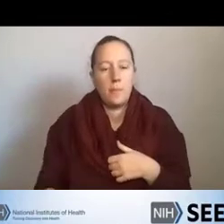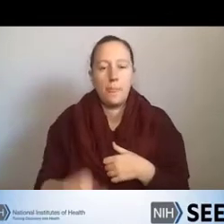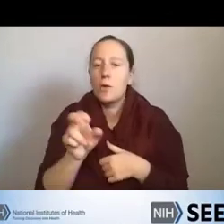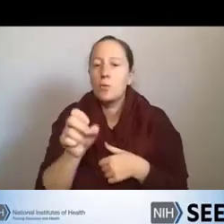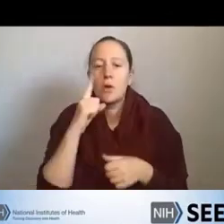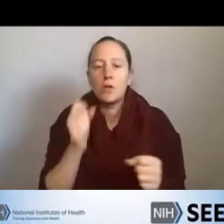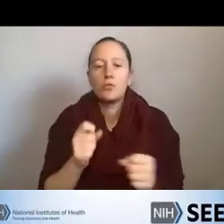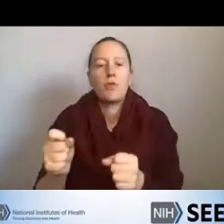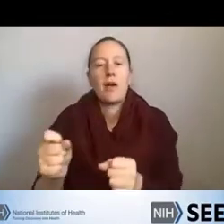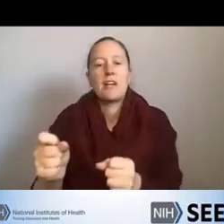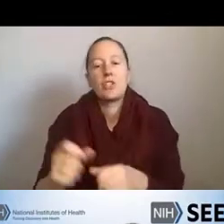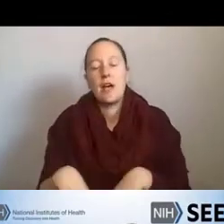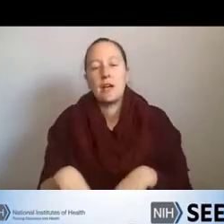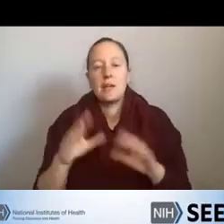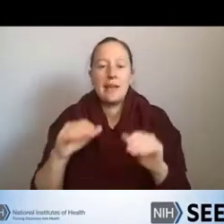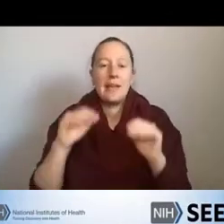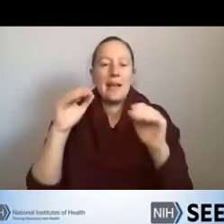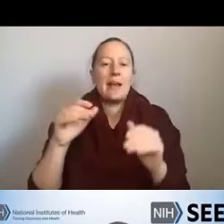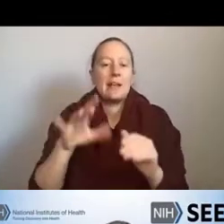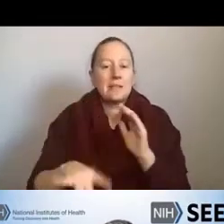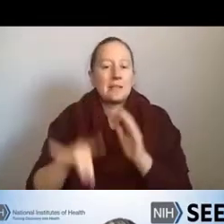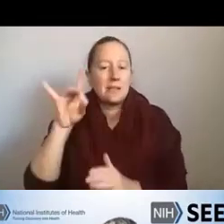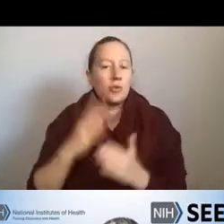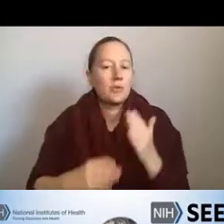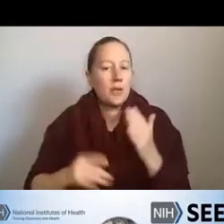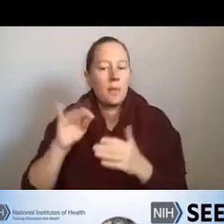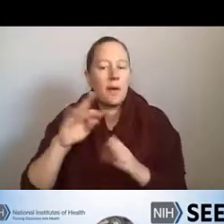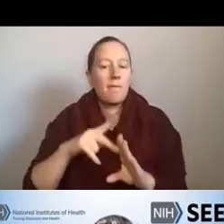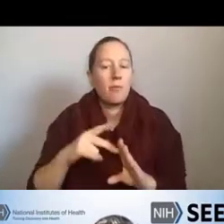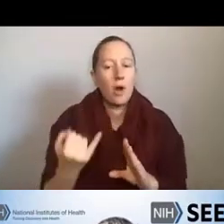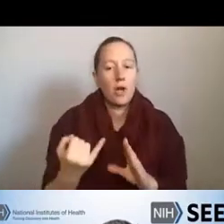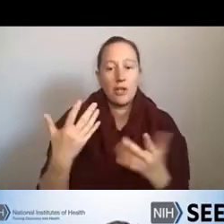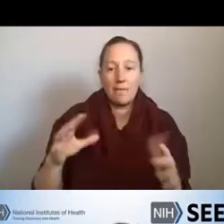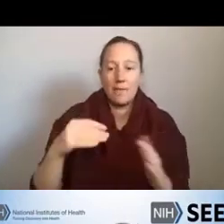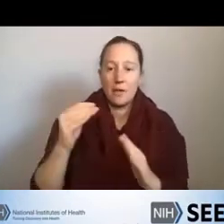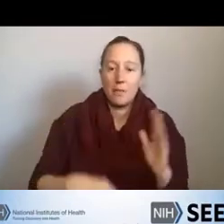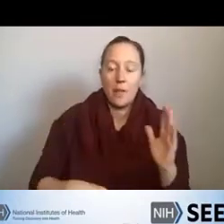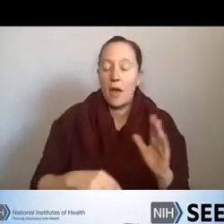so a number of the projects that might have applied, if they do not get funding in that first time,